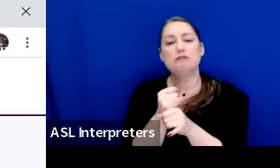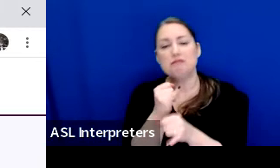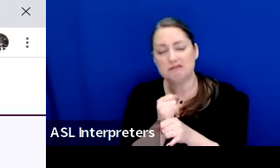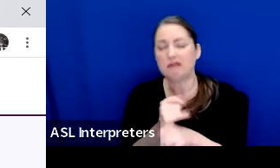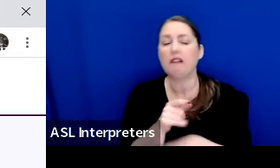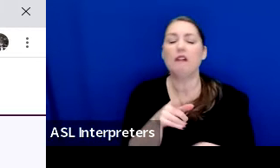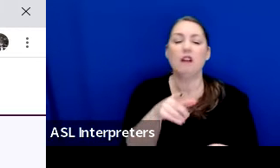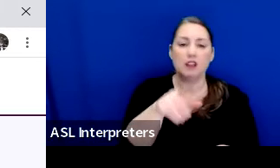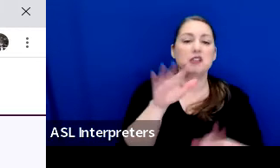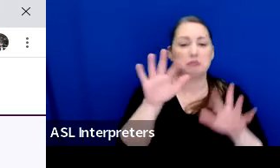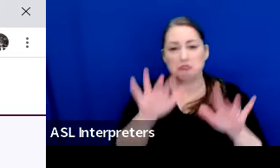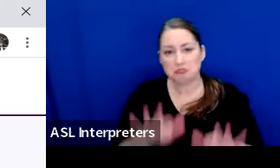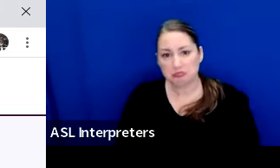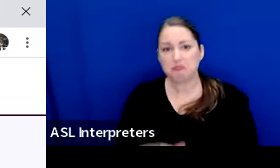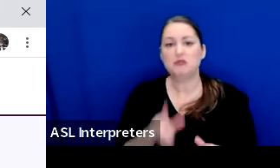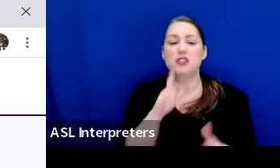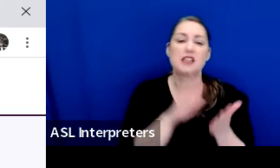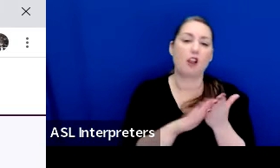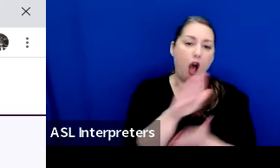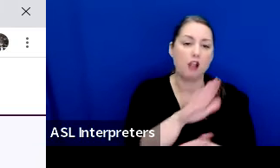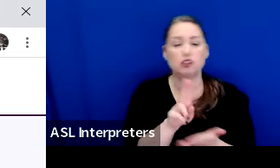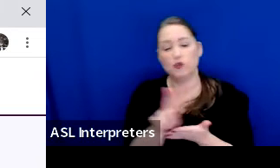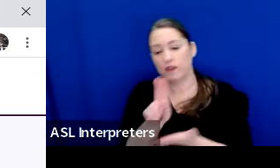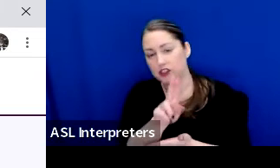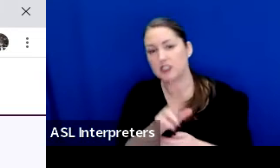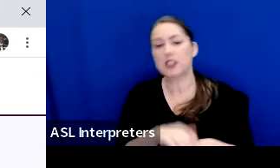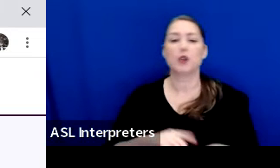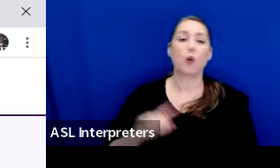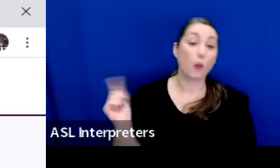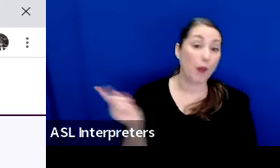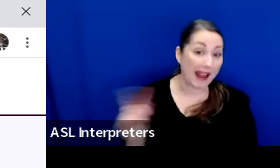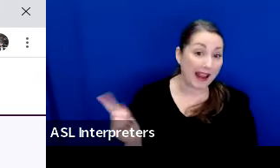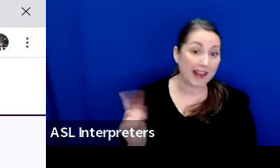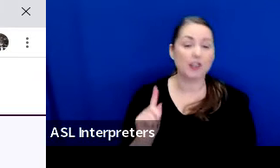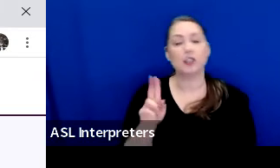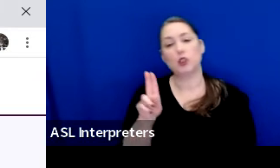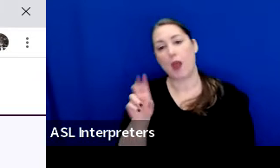And a college or university, where is it located? United States.